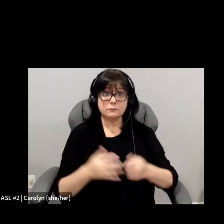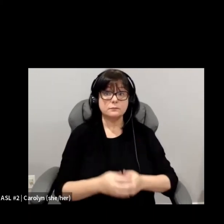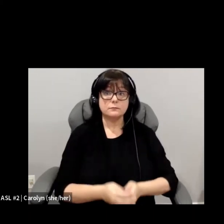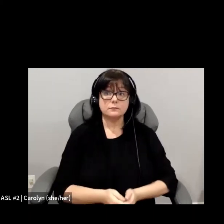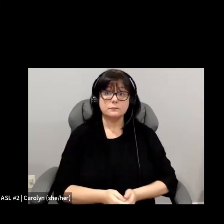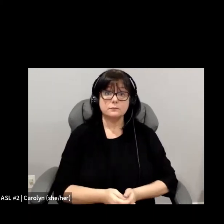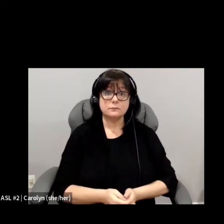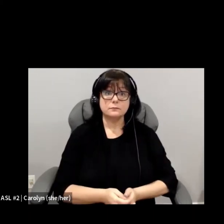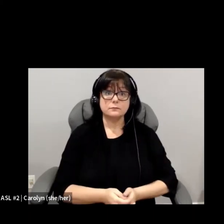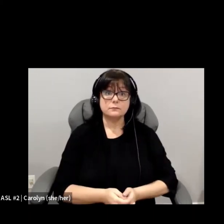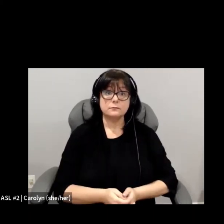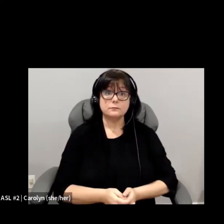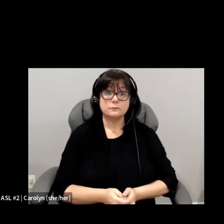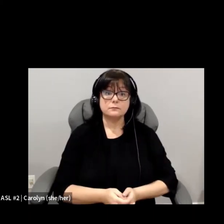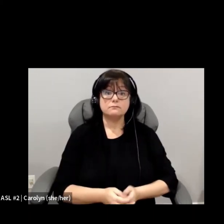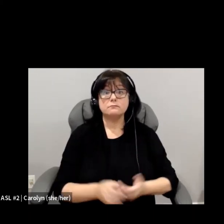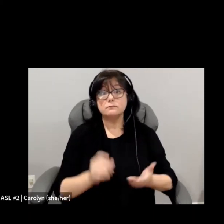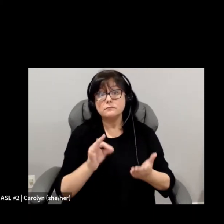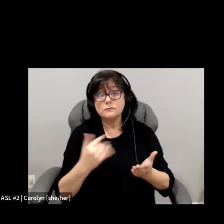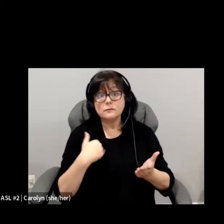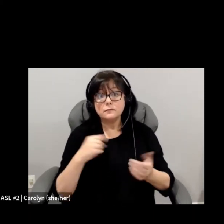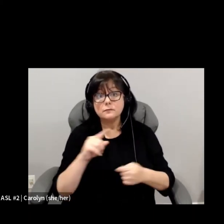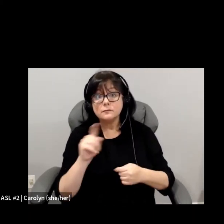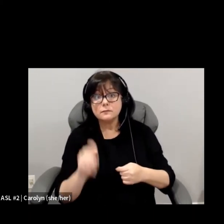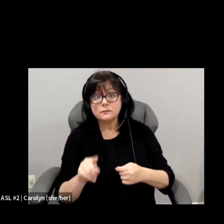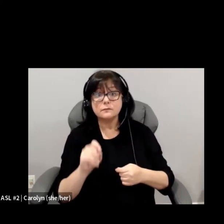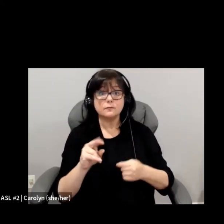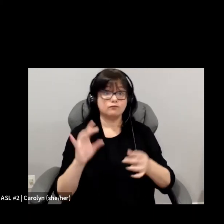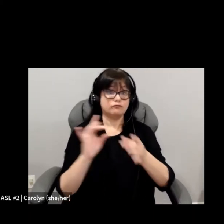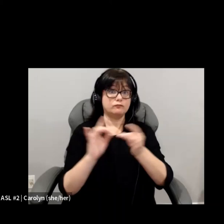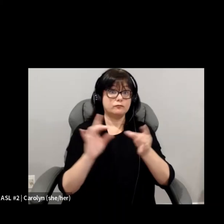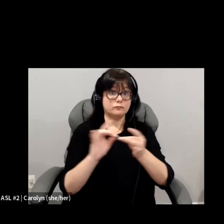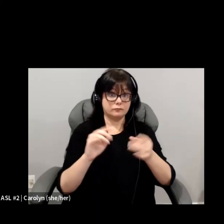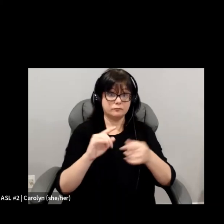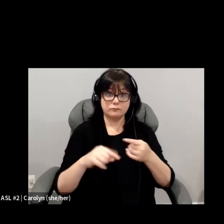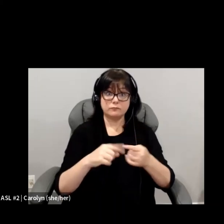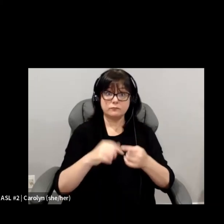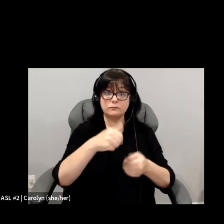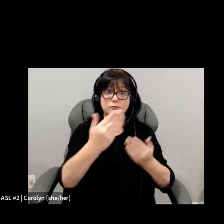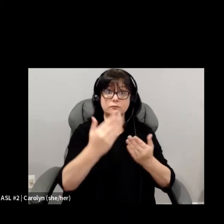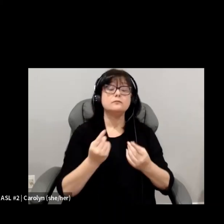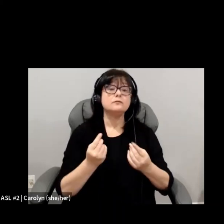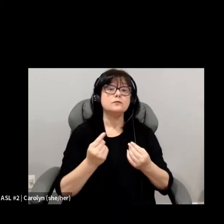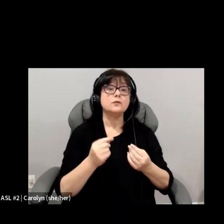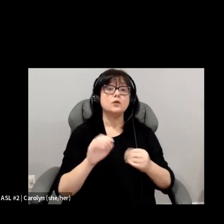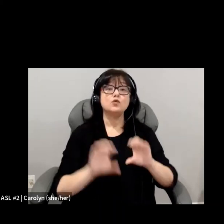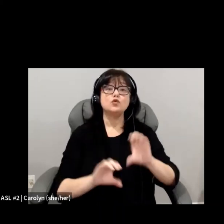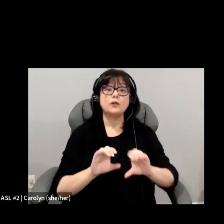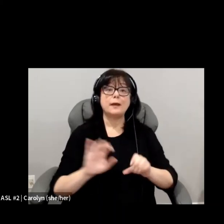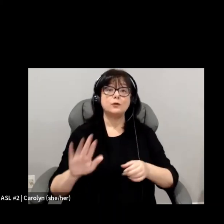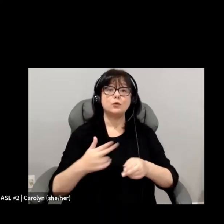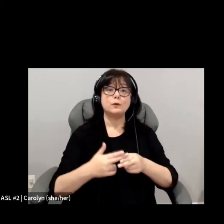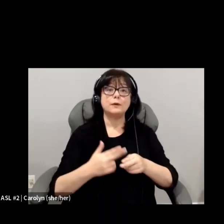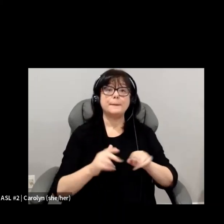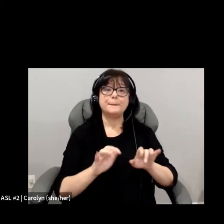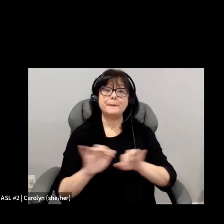IF YOU WOULD LIKE TO ASK A QUESTION OR SPEAK TO THE MOTION, YOU CAN TYPE YOUR NAME IN THE CHAT BOX.